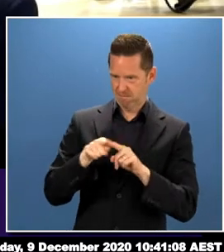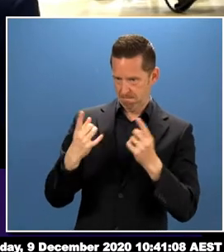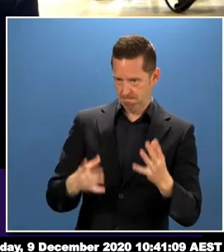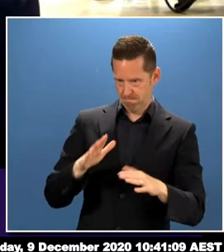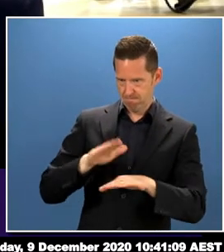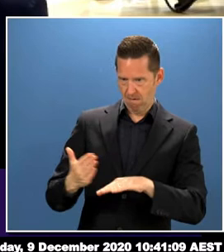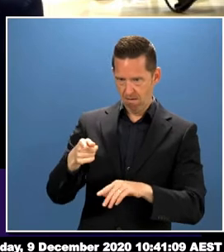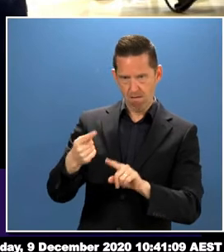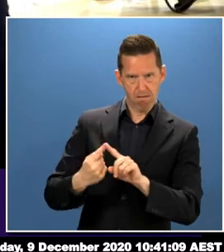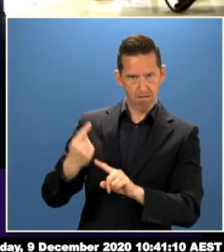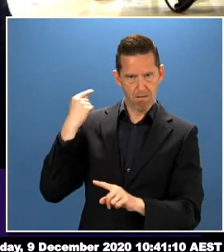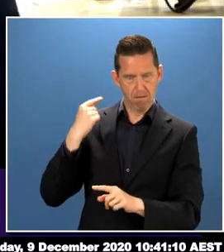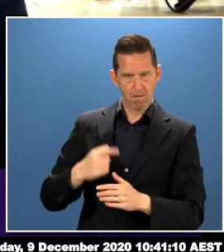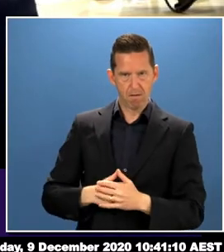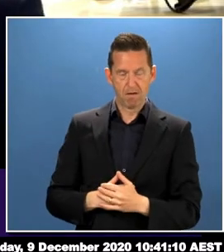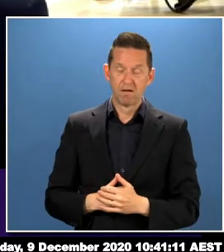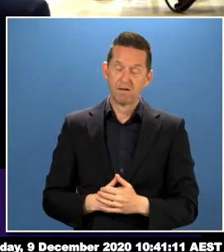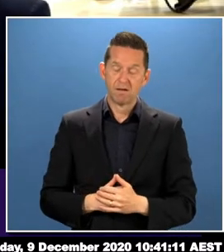Having chat with my colleagues during the last couple of